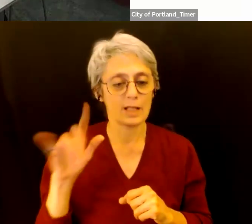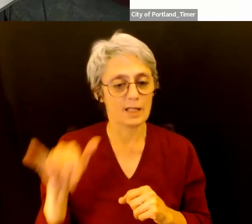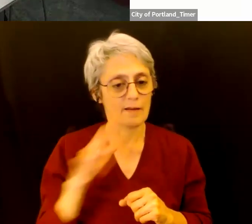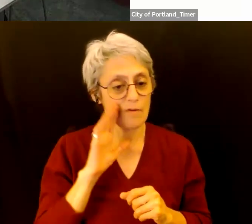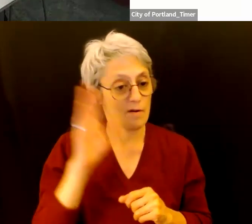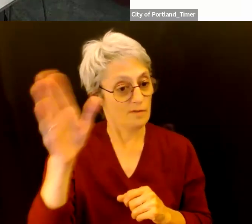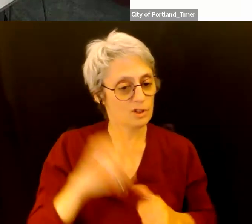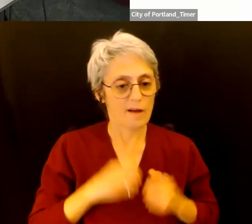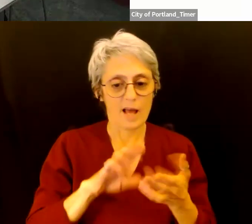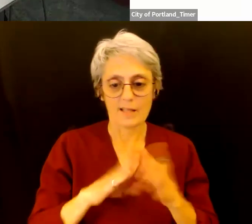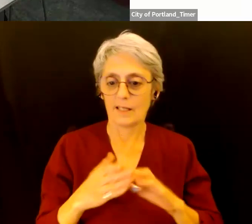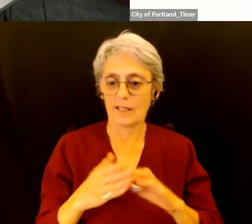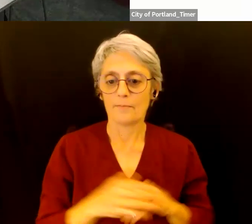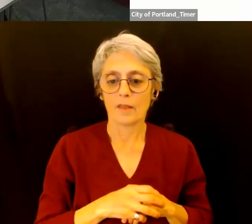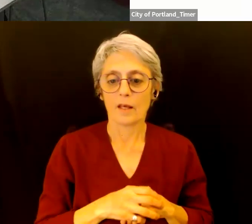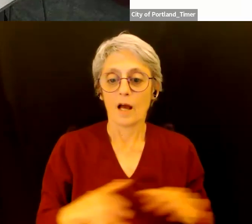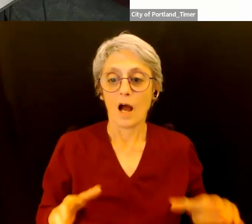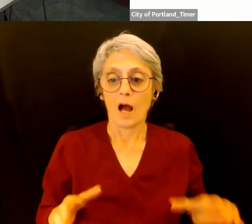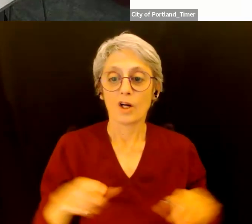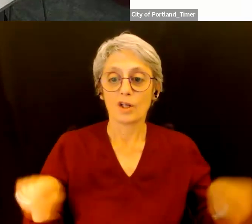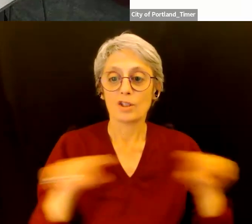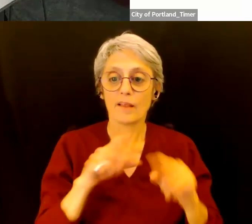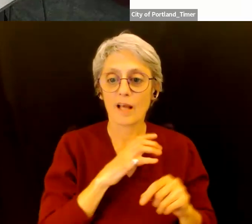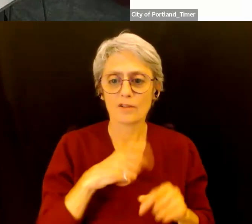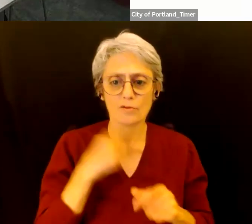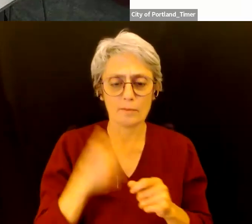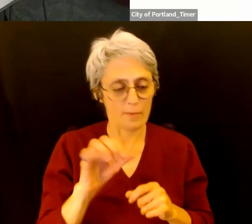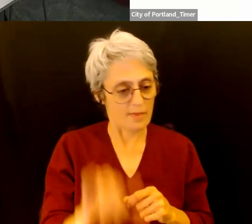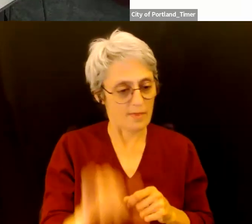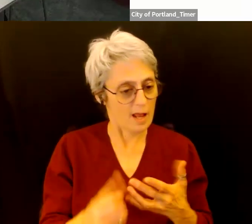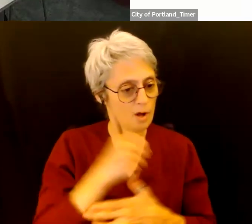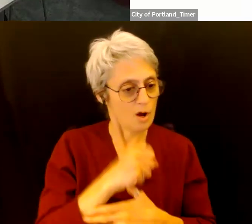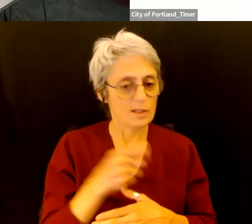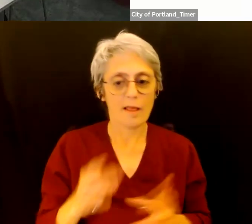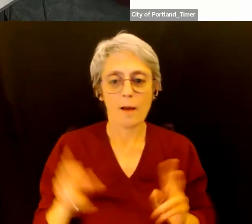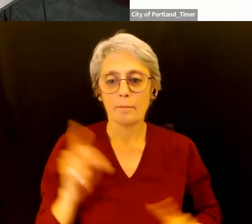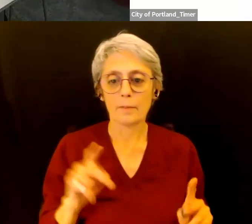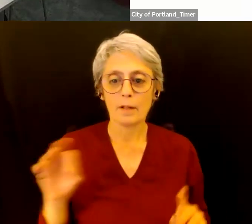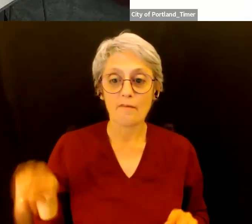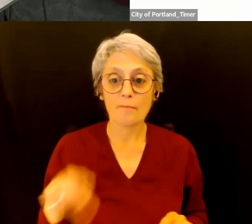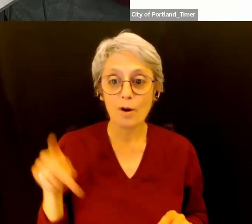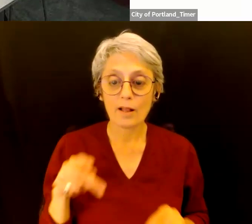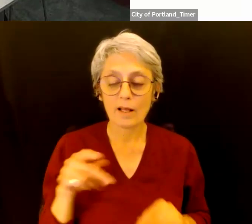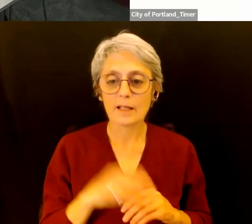I urge this council to keep this in mind and prioritize the people of Portland in the budgeting process.